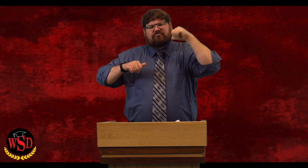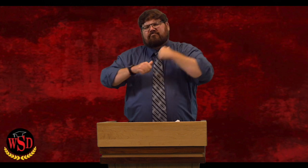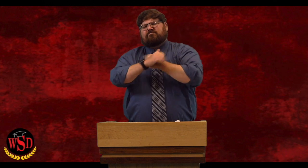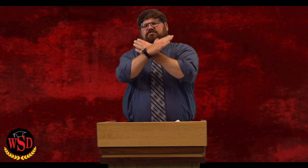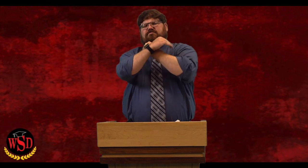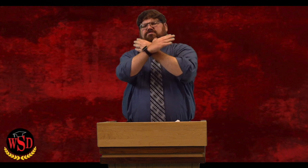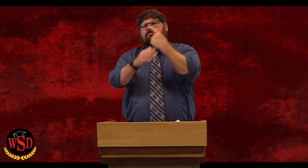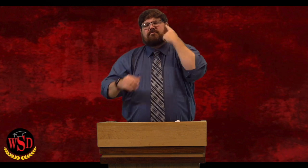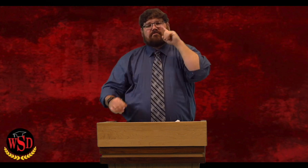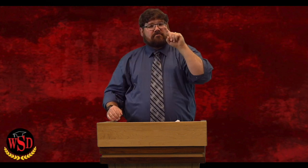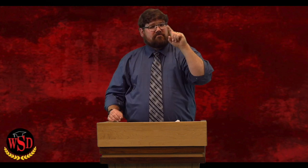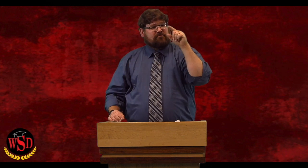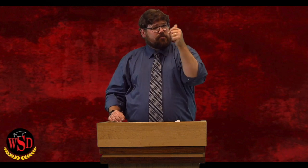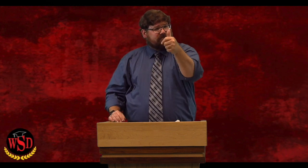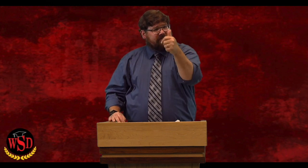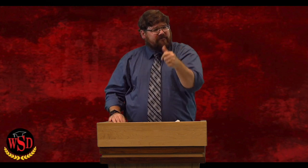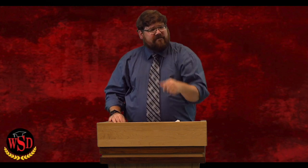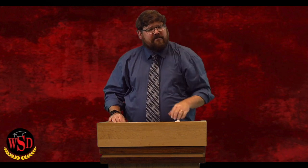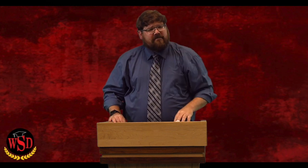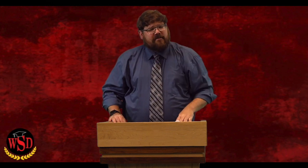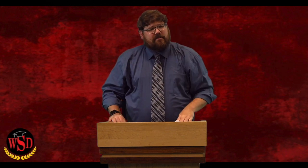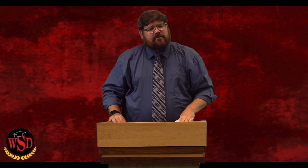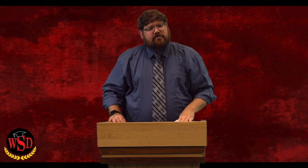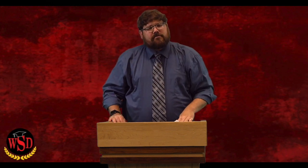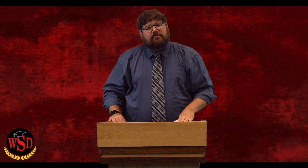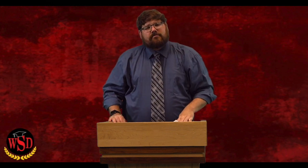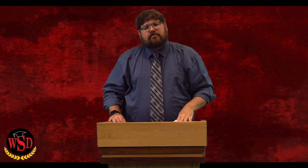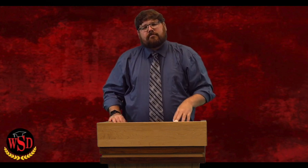So you can become a soaring Firebird.